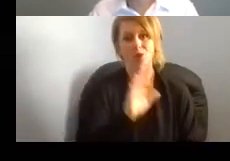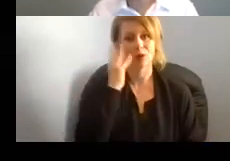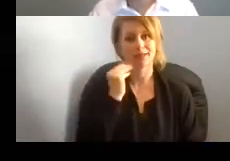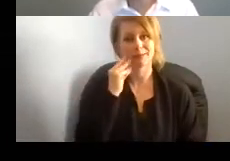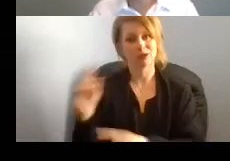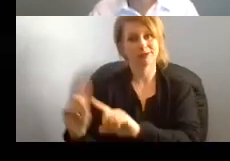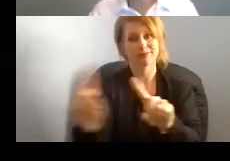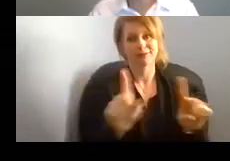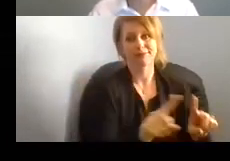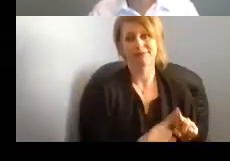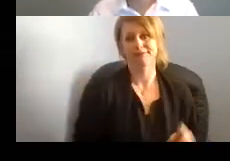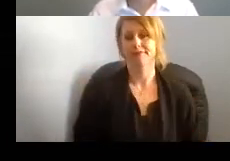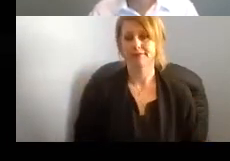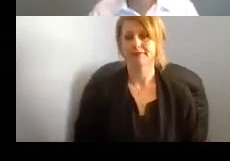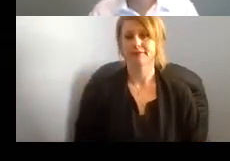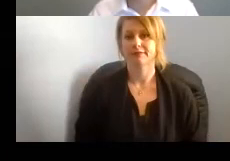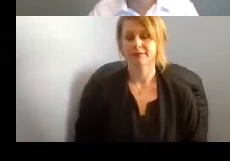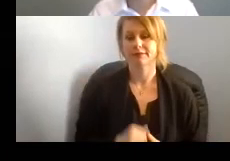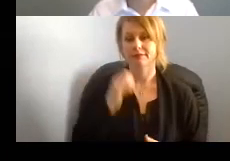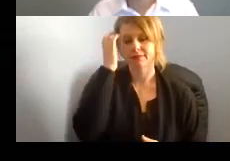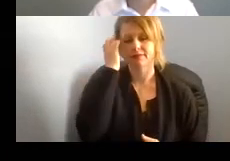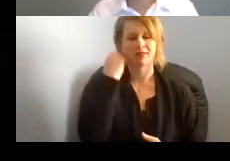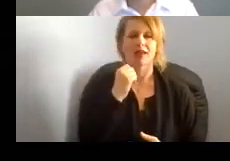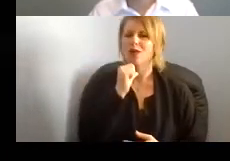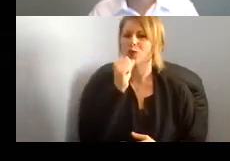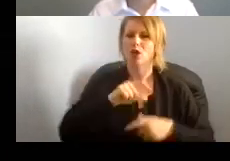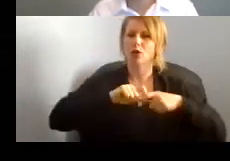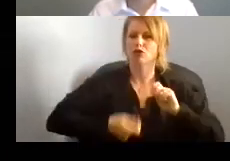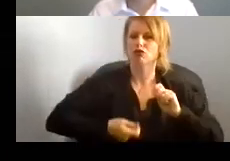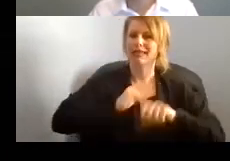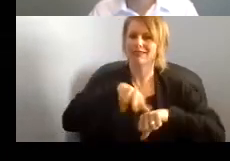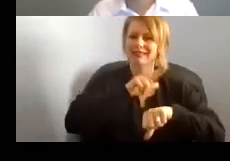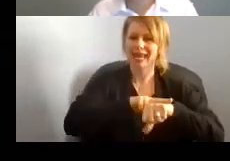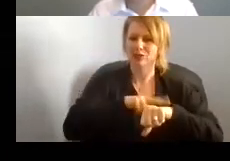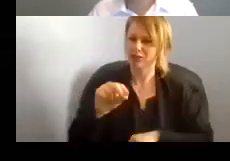I personally don’t think we grieve as a nation. I think we have a nation of people grieving themselves.